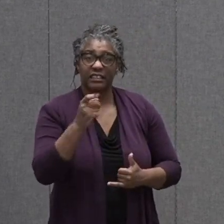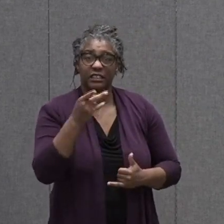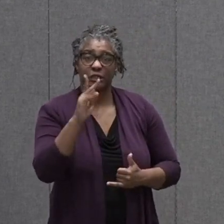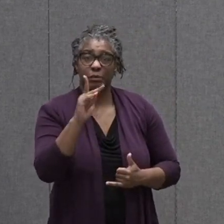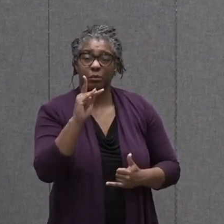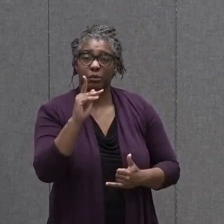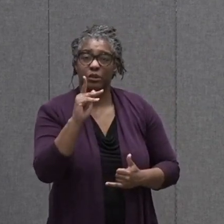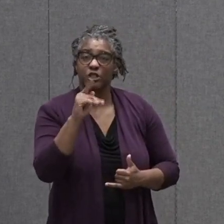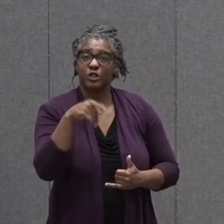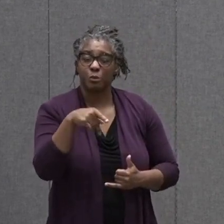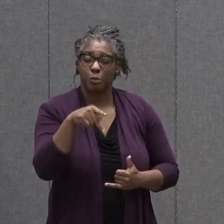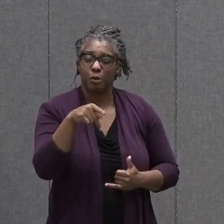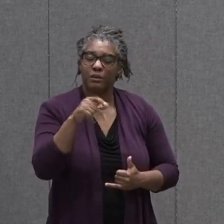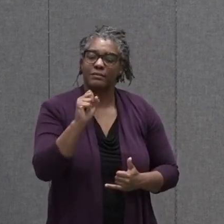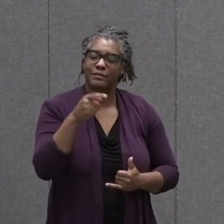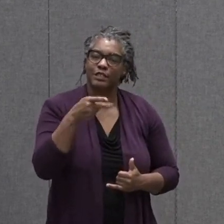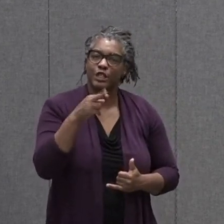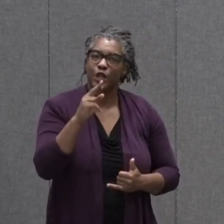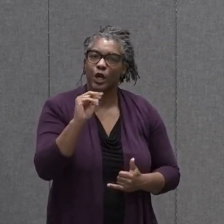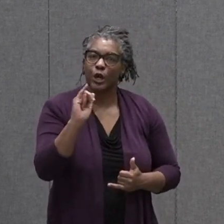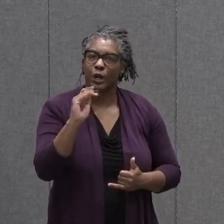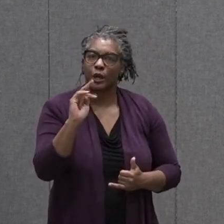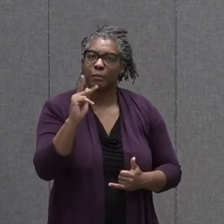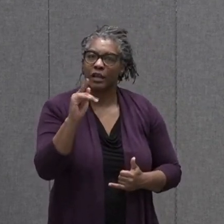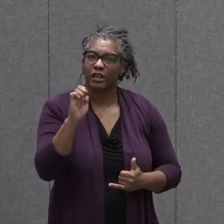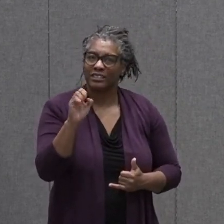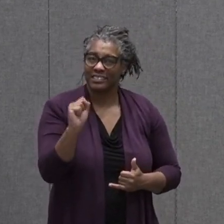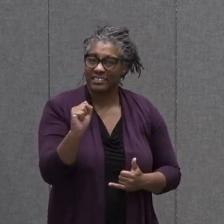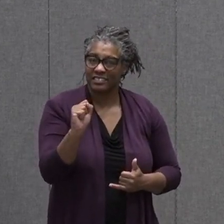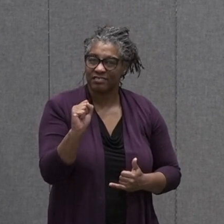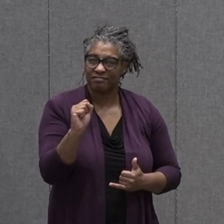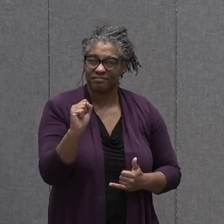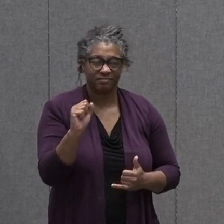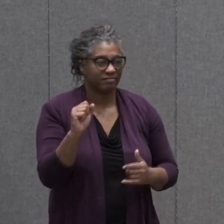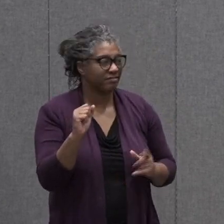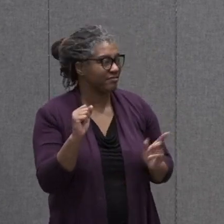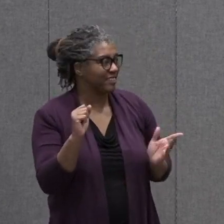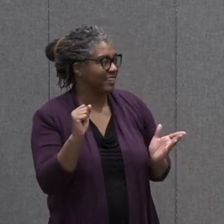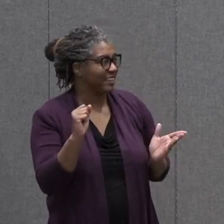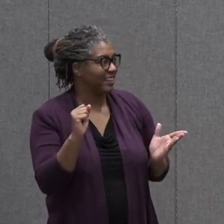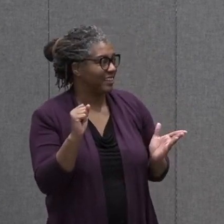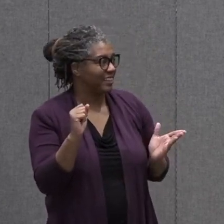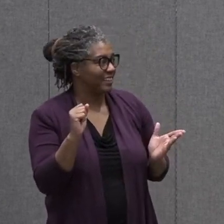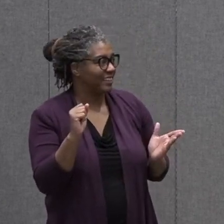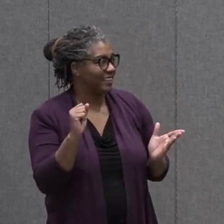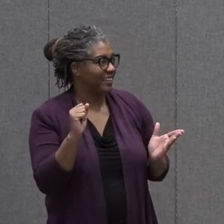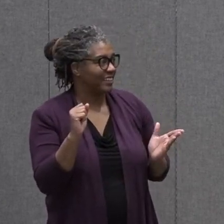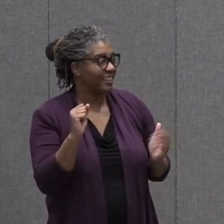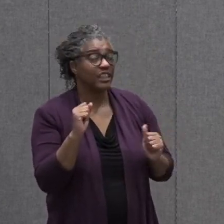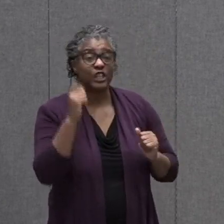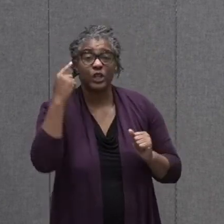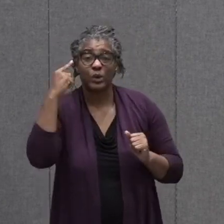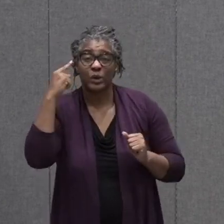Have you ever heard of Peanut Butter and Cupcake going together? Is that something that you've ever seen before?